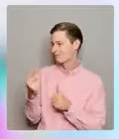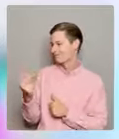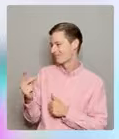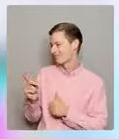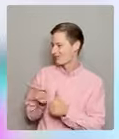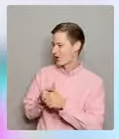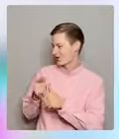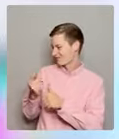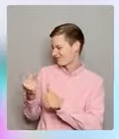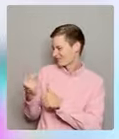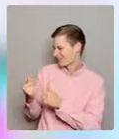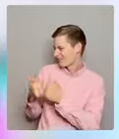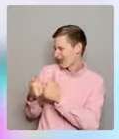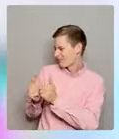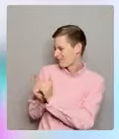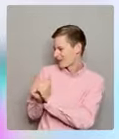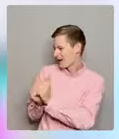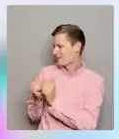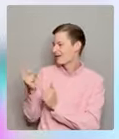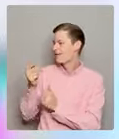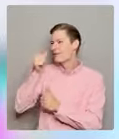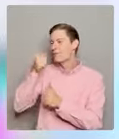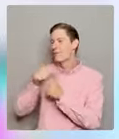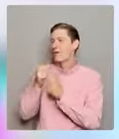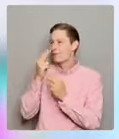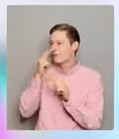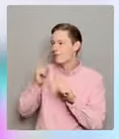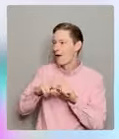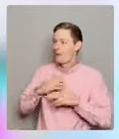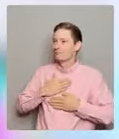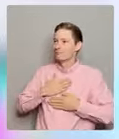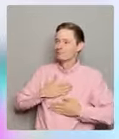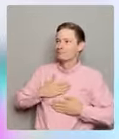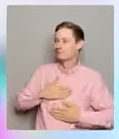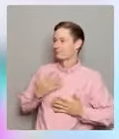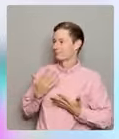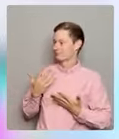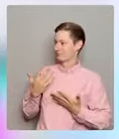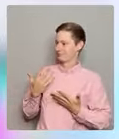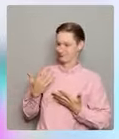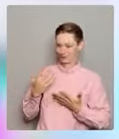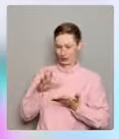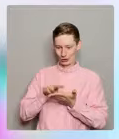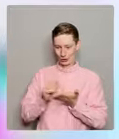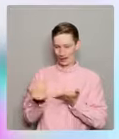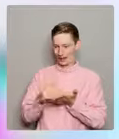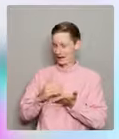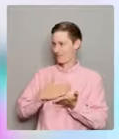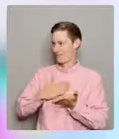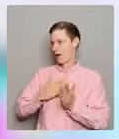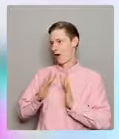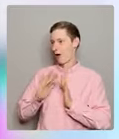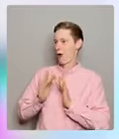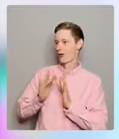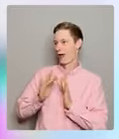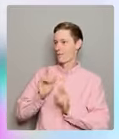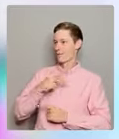when we first started gaming together, I had so much fun kind of reintroducing myself all over again to like your online personality.